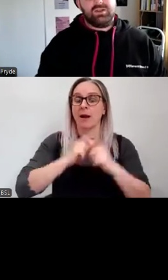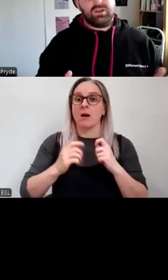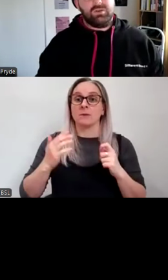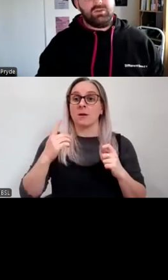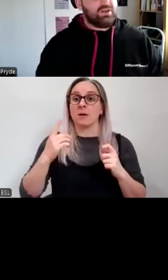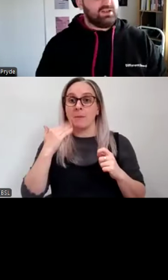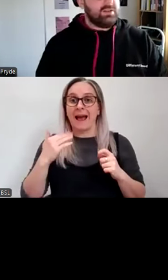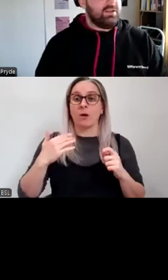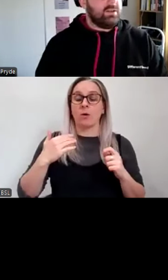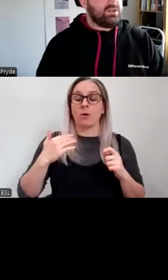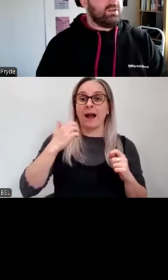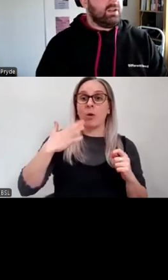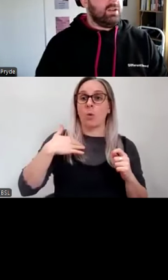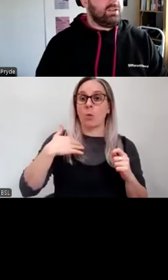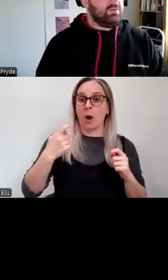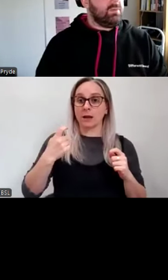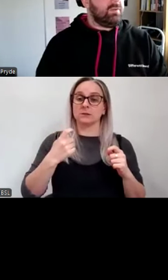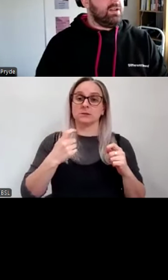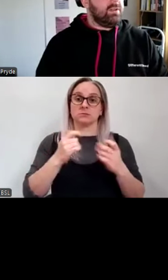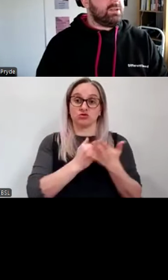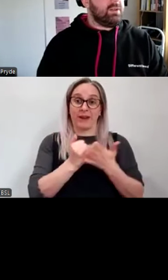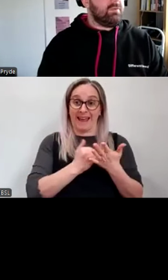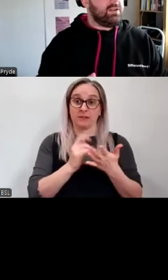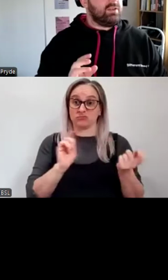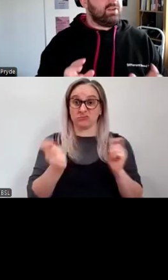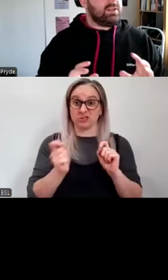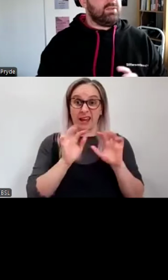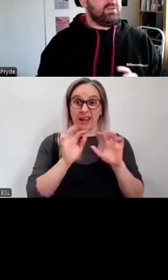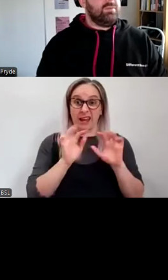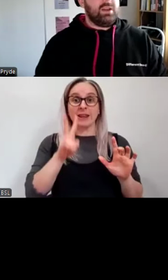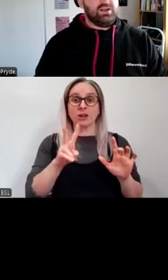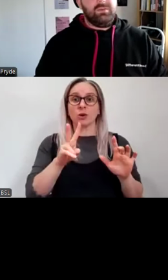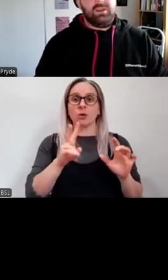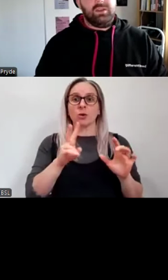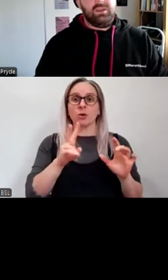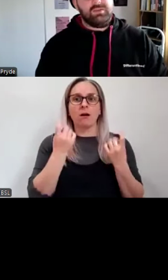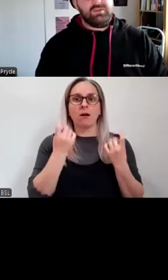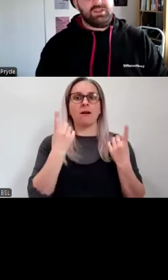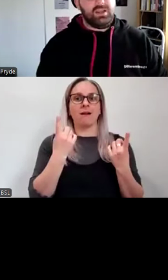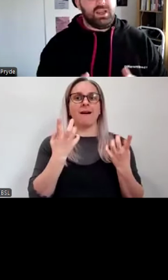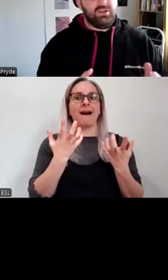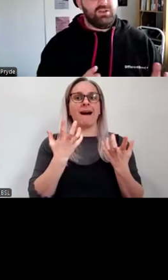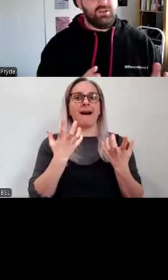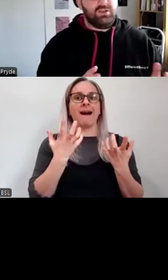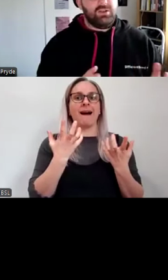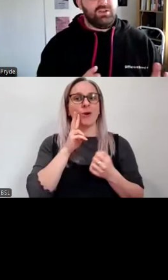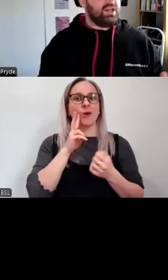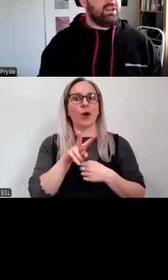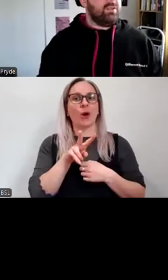There's a lot of Chrome plugins out there, which will allow you to remove color and display things in gray scale. It's just a case of seeing, can you still understand